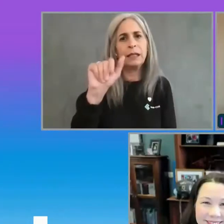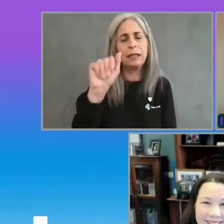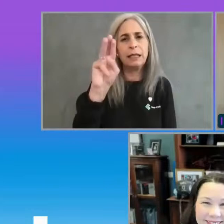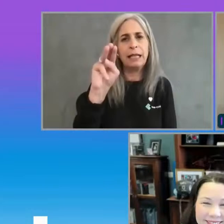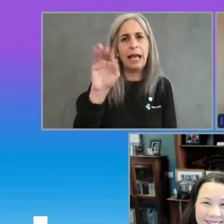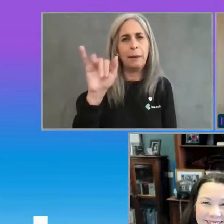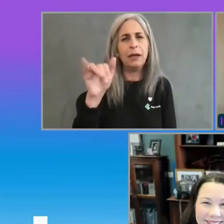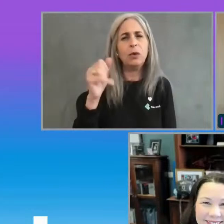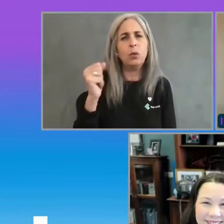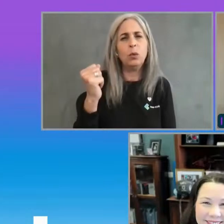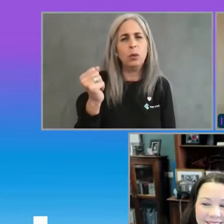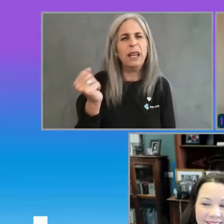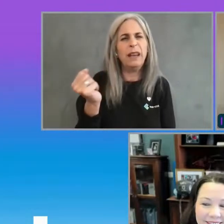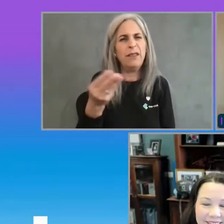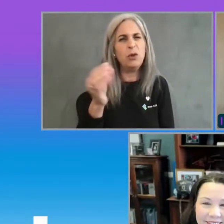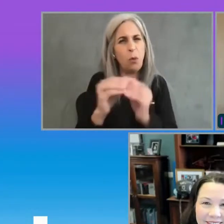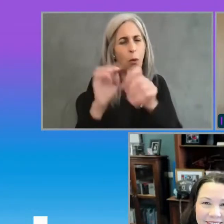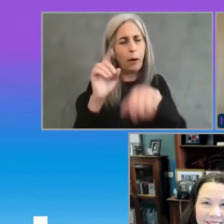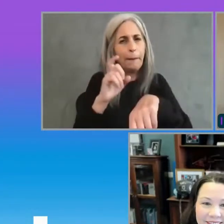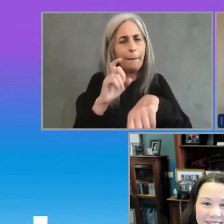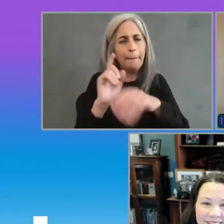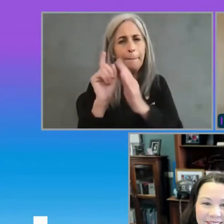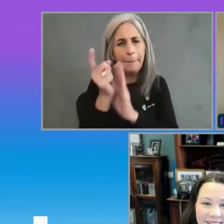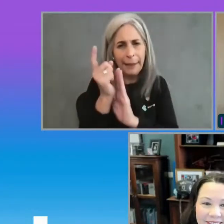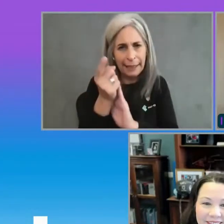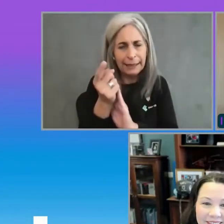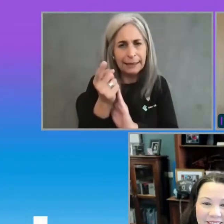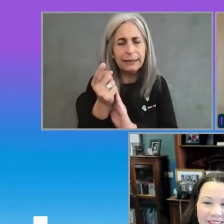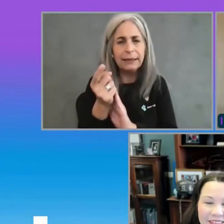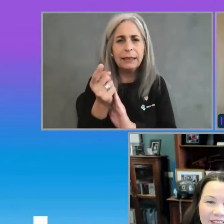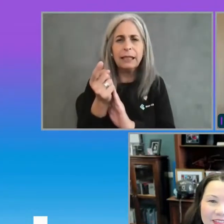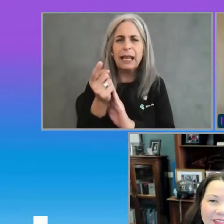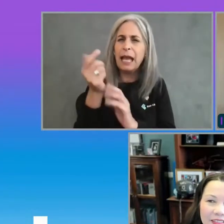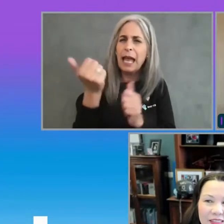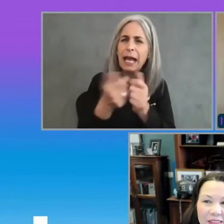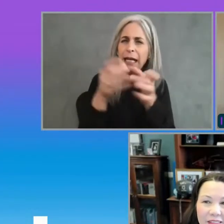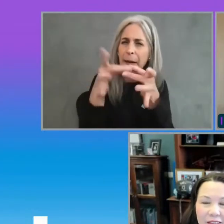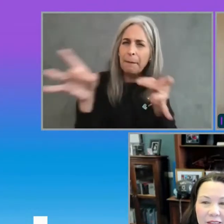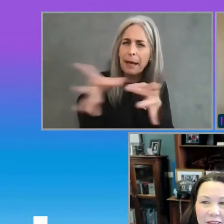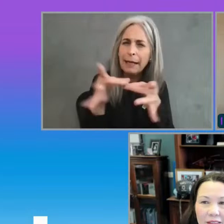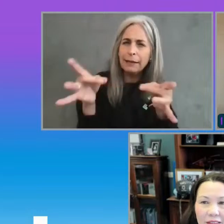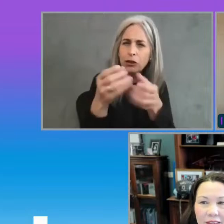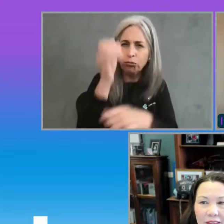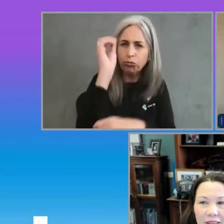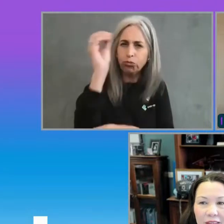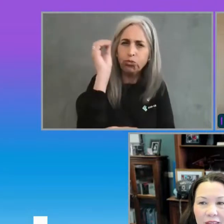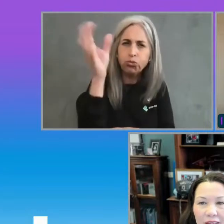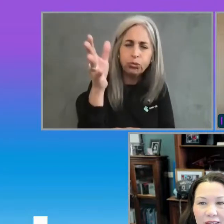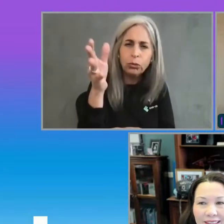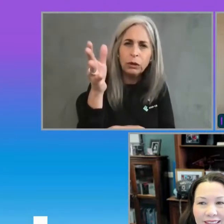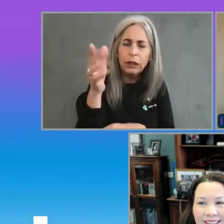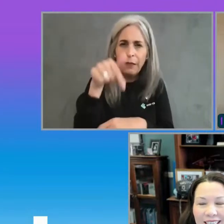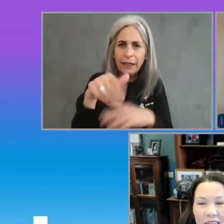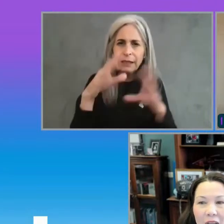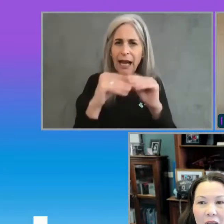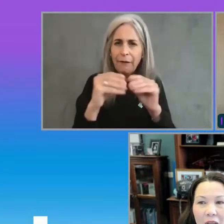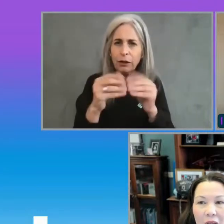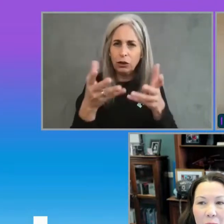a few more minutes. Anything in particular message you want to